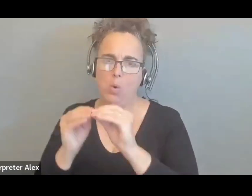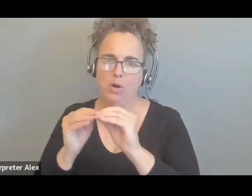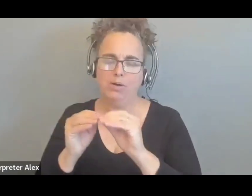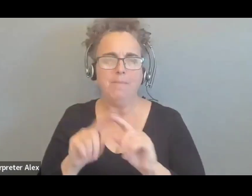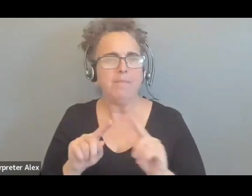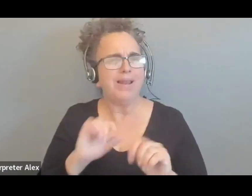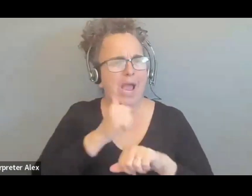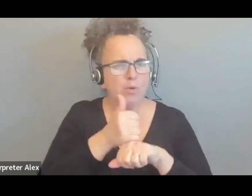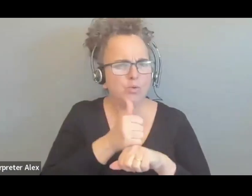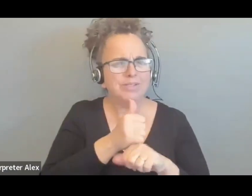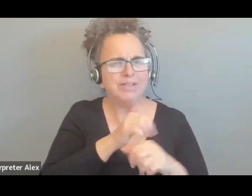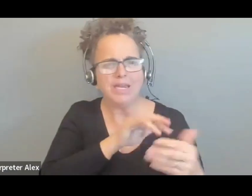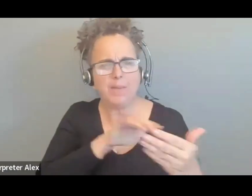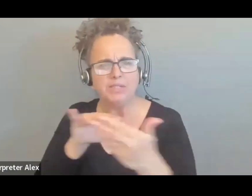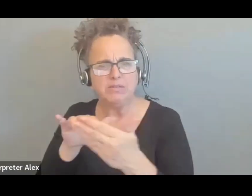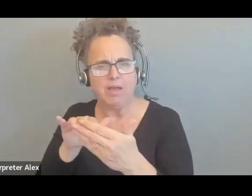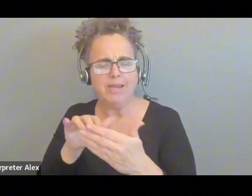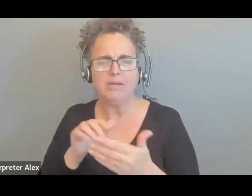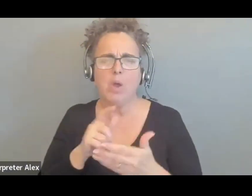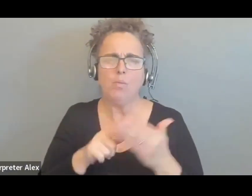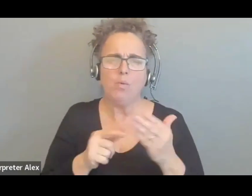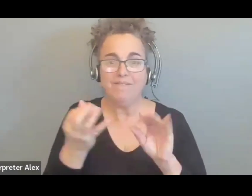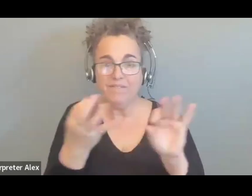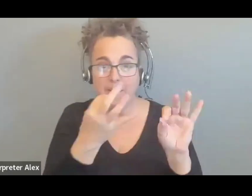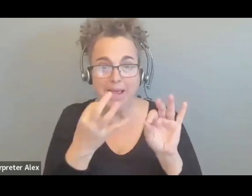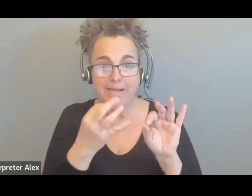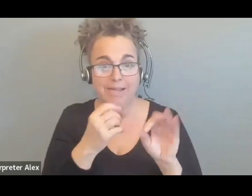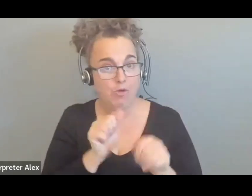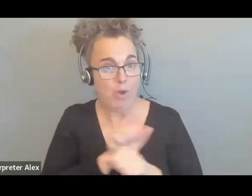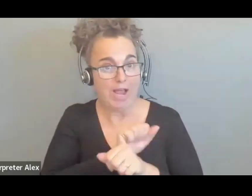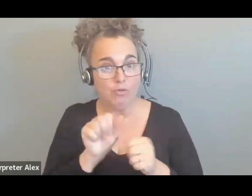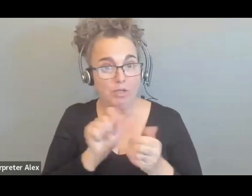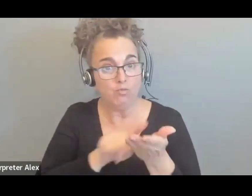what insights you're collecting from the people that you are doing research with.